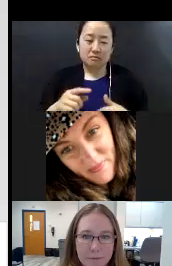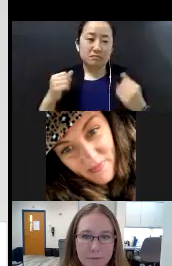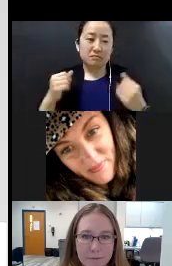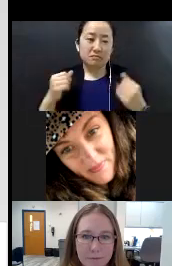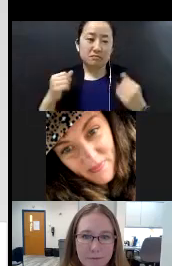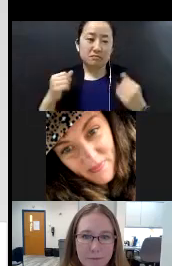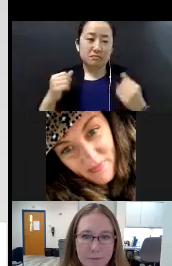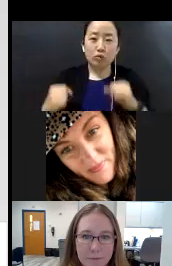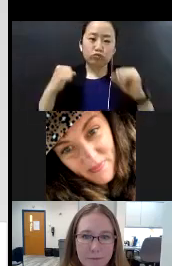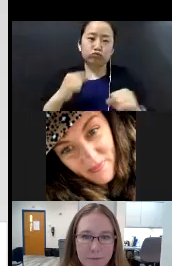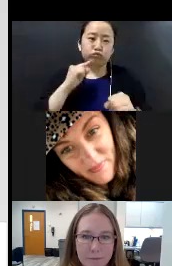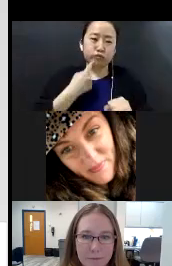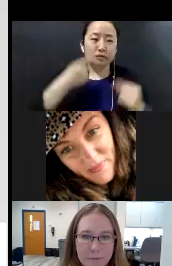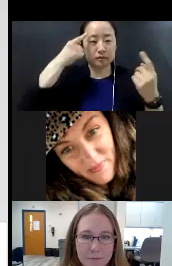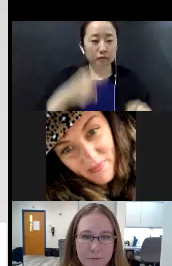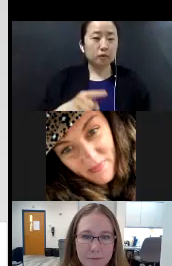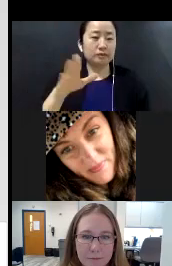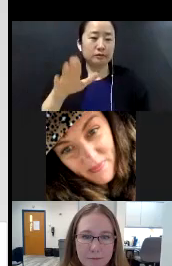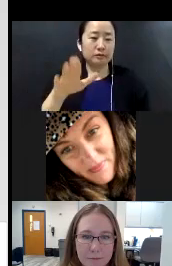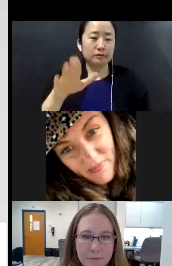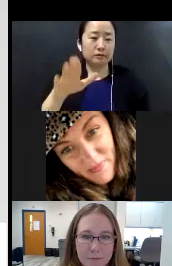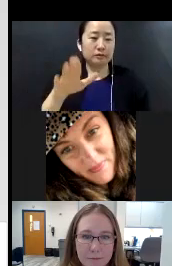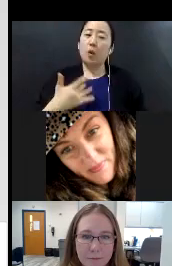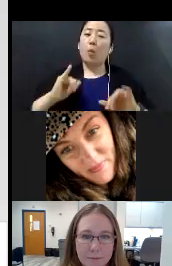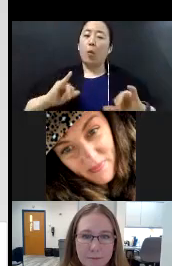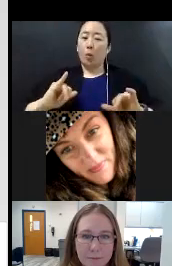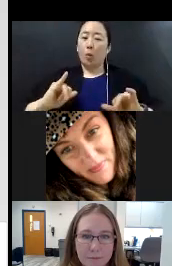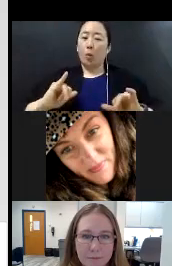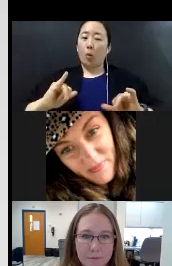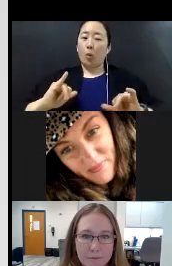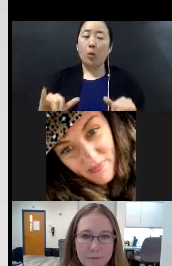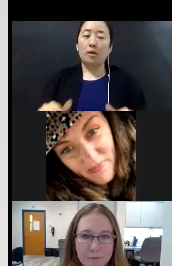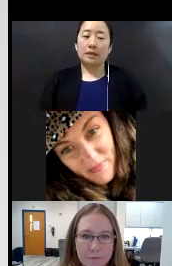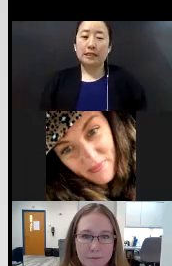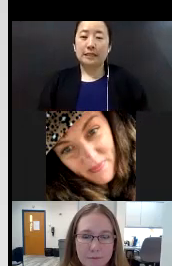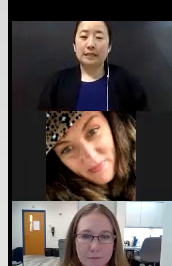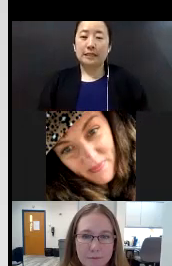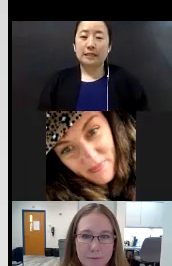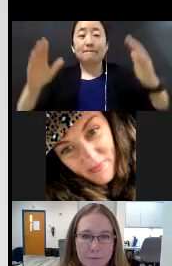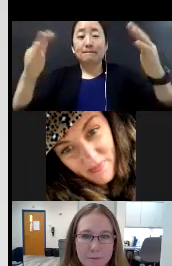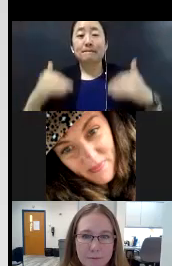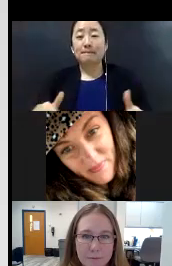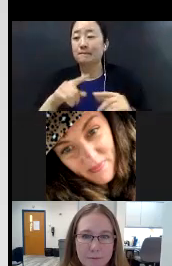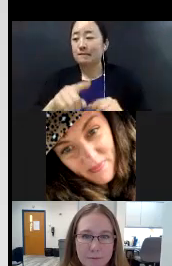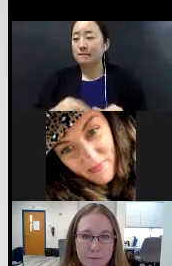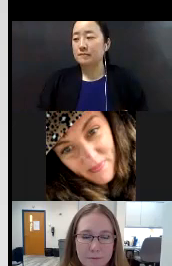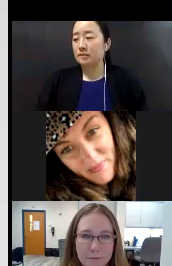OF THOSE QUESTIONS. THE NEXT IS A SNAPSHOT OF THE TWO OPEN-ENDED